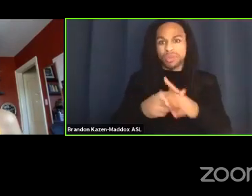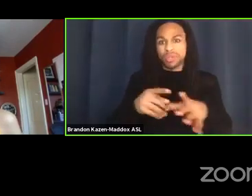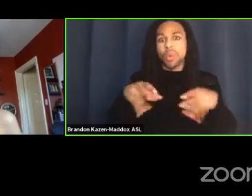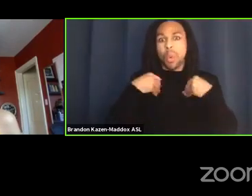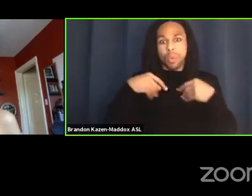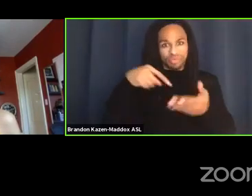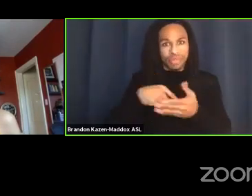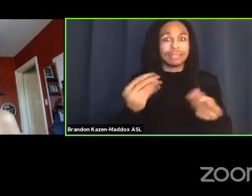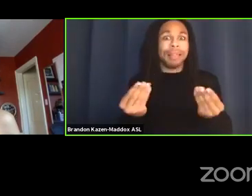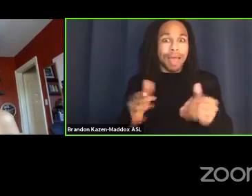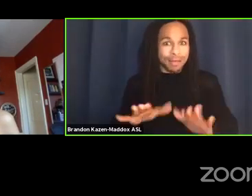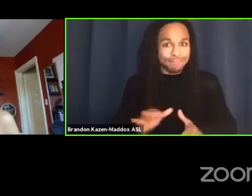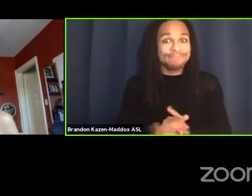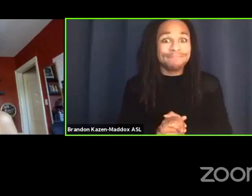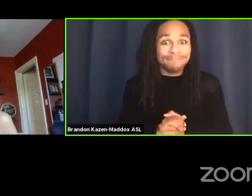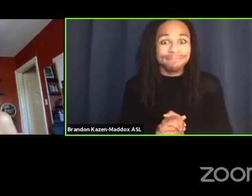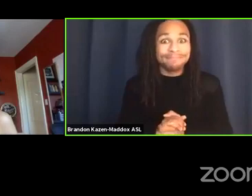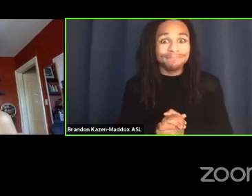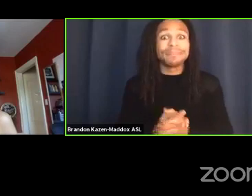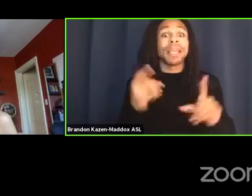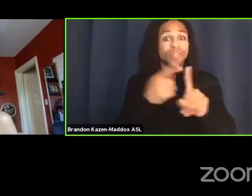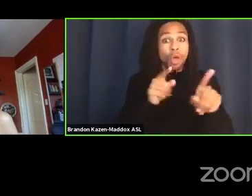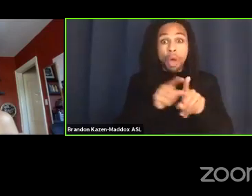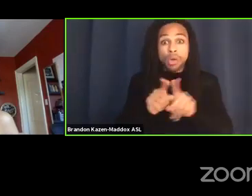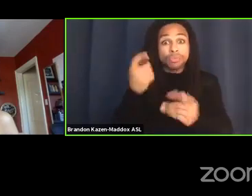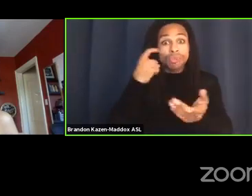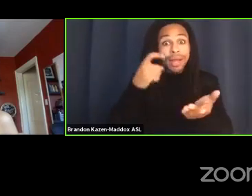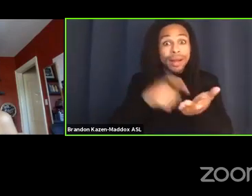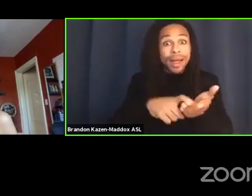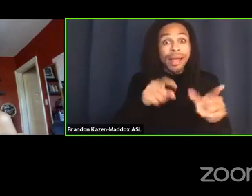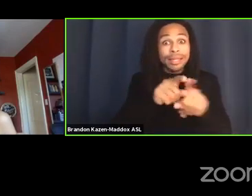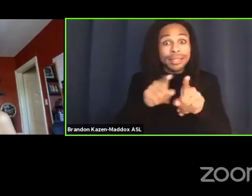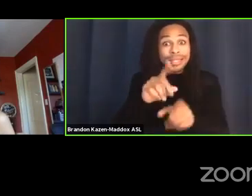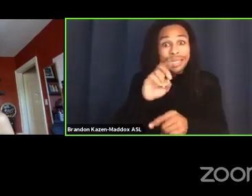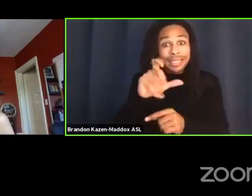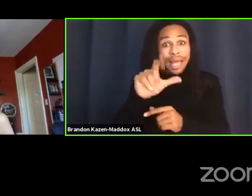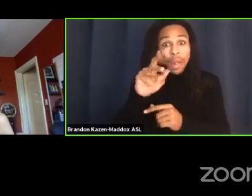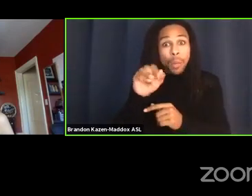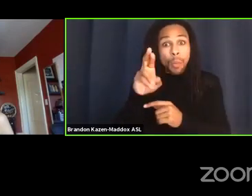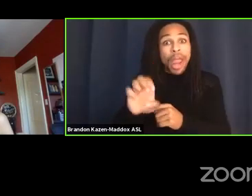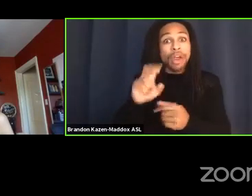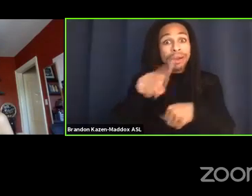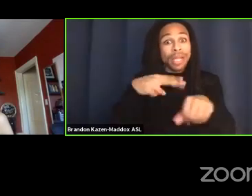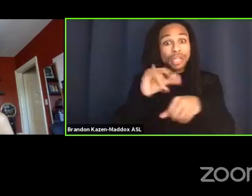actionable steps towards reparations in this initial instance by nurturing relationships